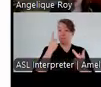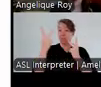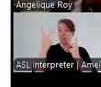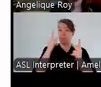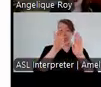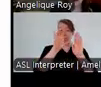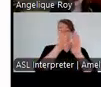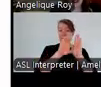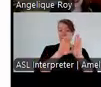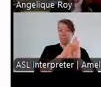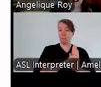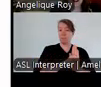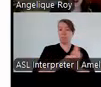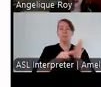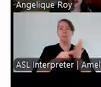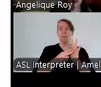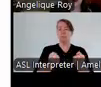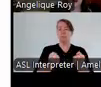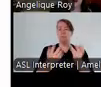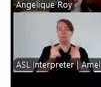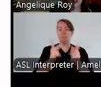for users to access and interact with content.